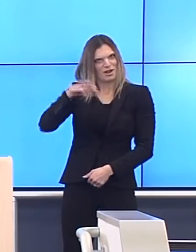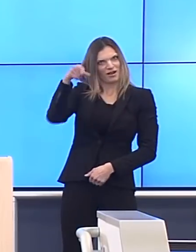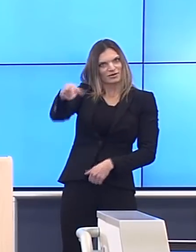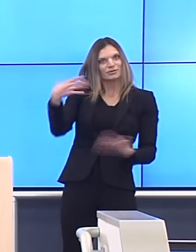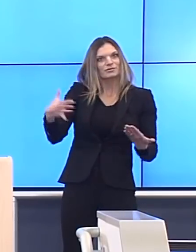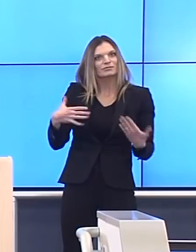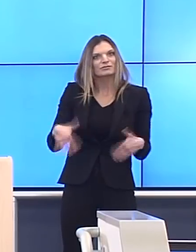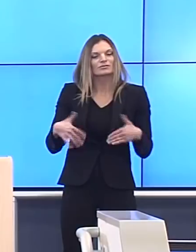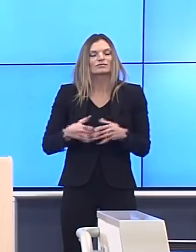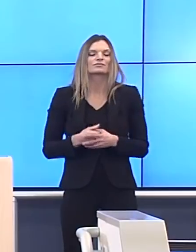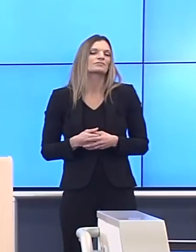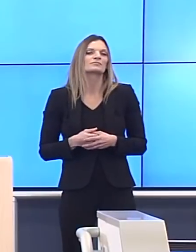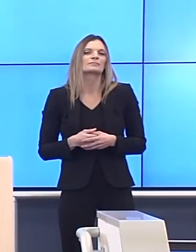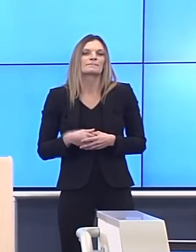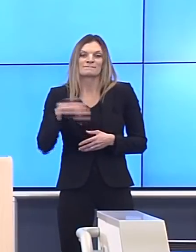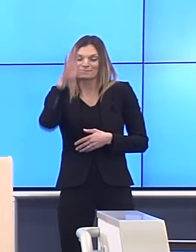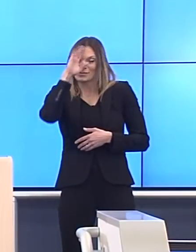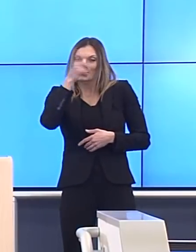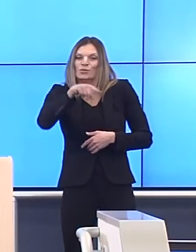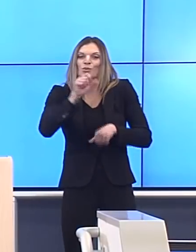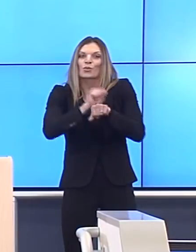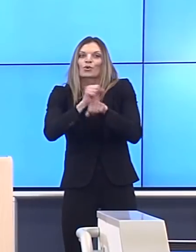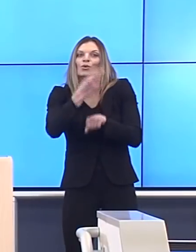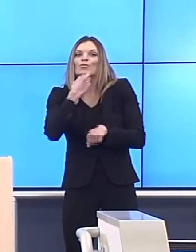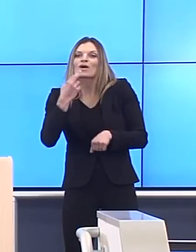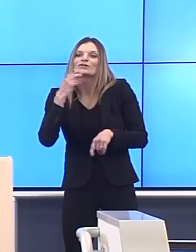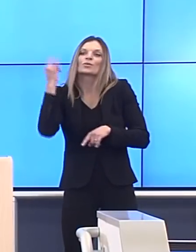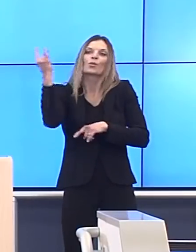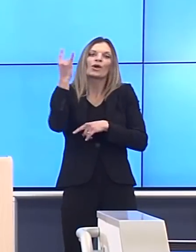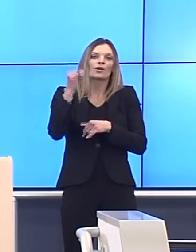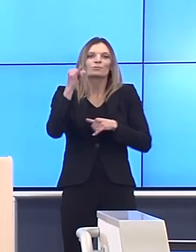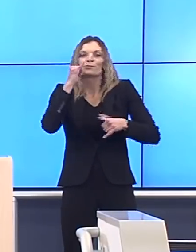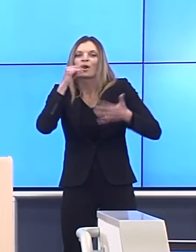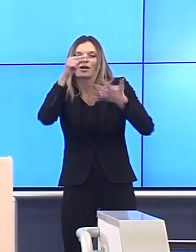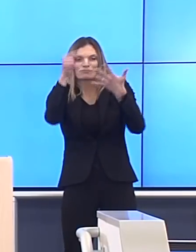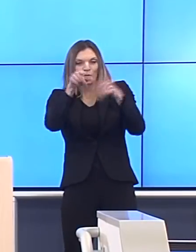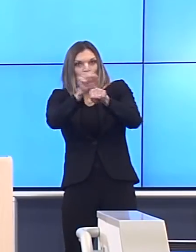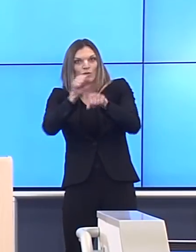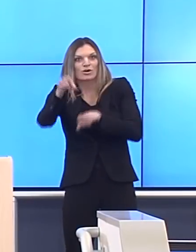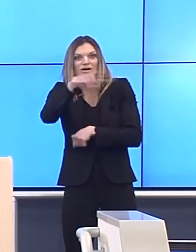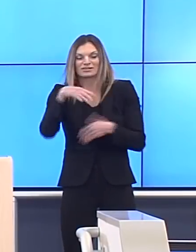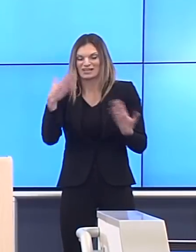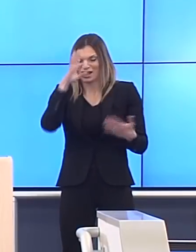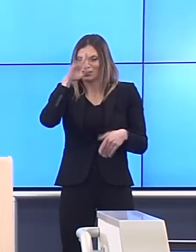GETTING THIS VIRUS UNDER CONTROL. AND I WANT TO THANK THEM AND ALL OF THE OTHER